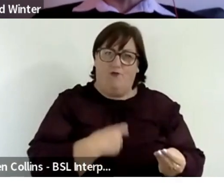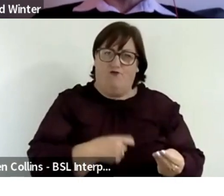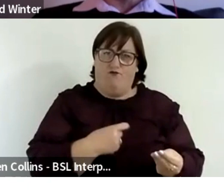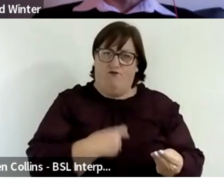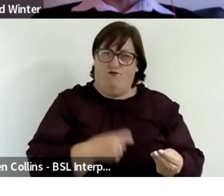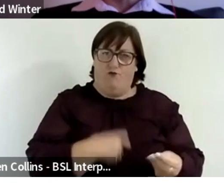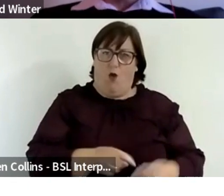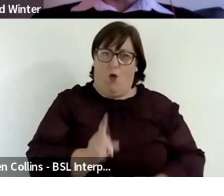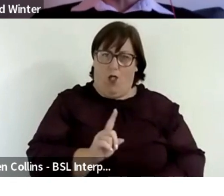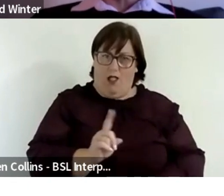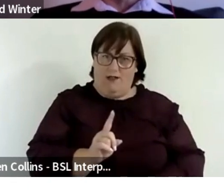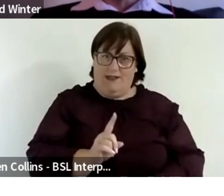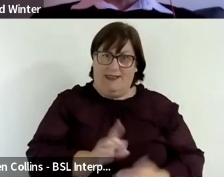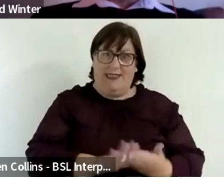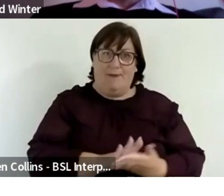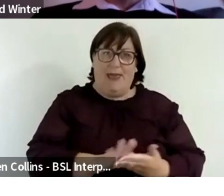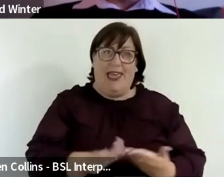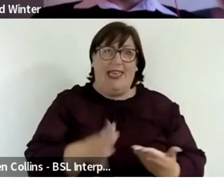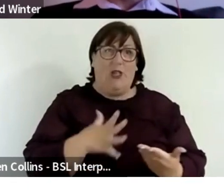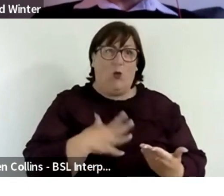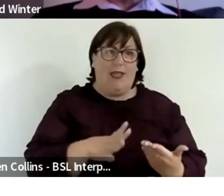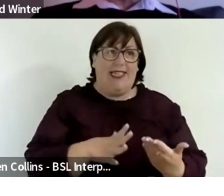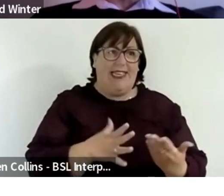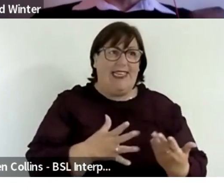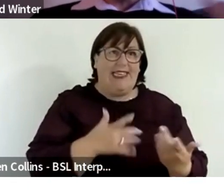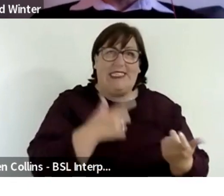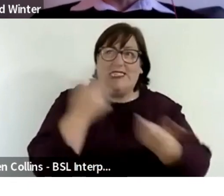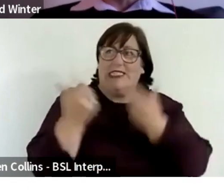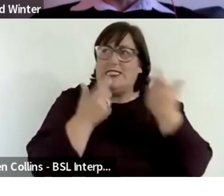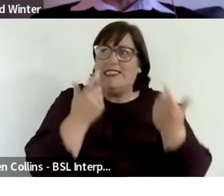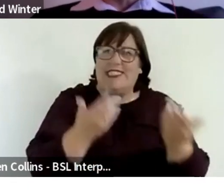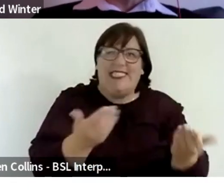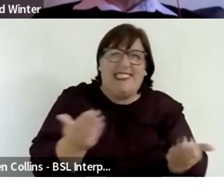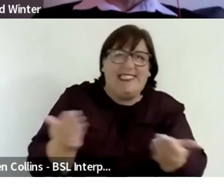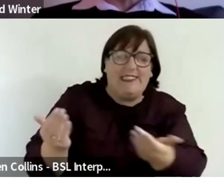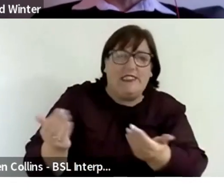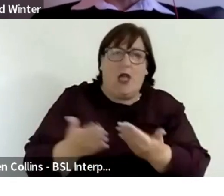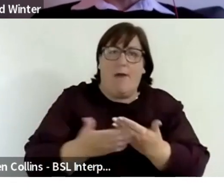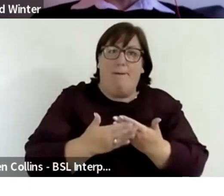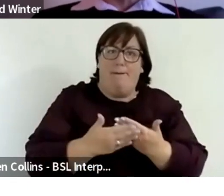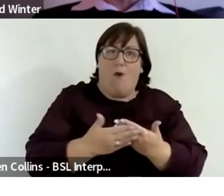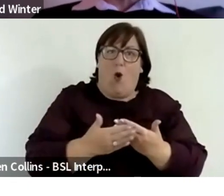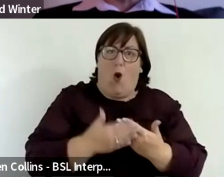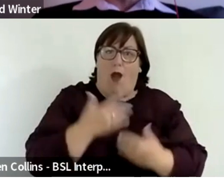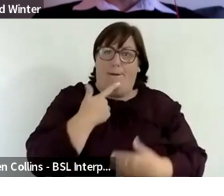in these jobs unless we do particular schemes and outreach and promotion to raise awareness.